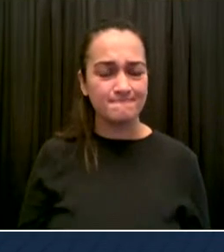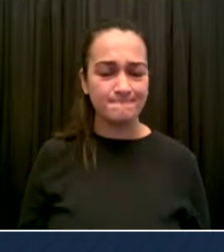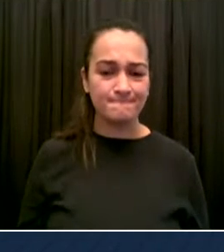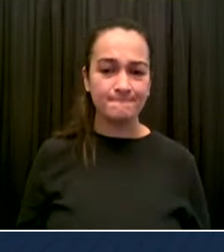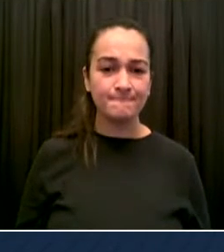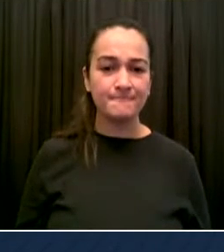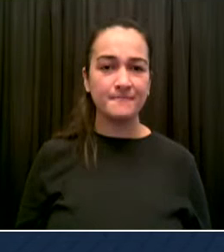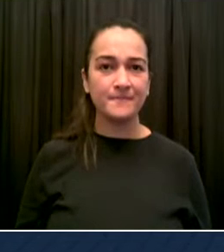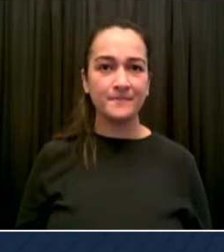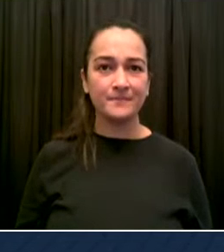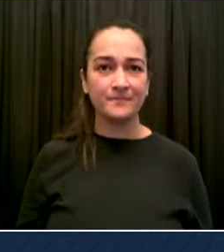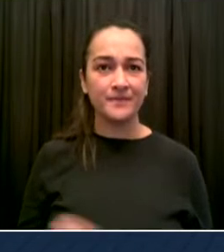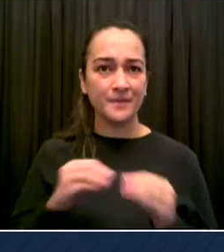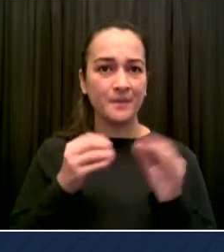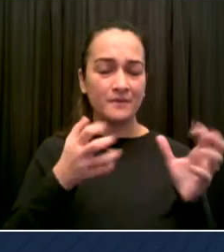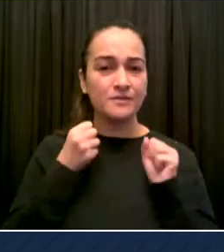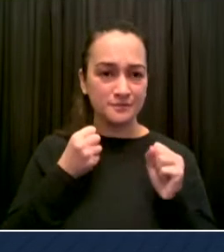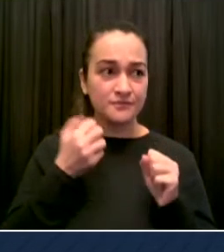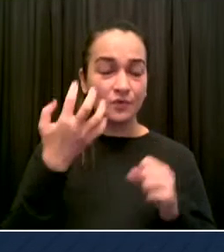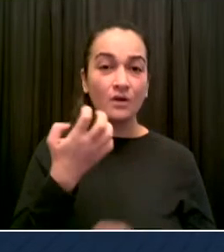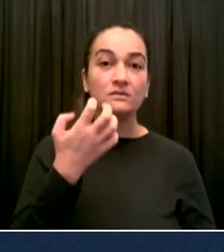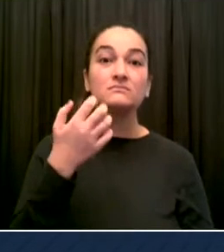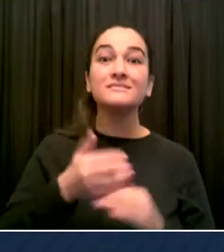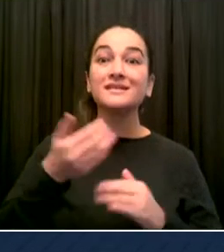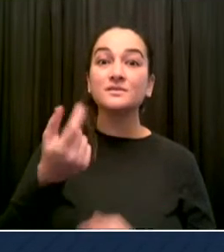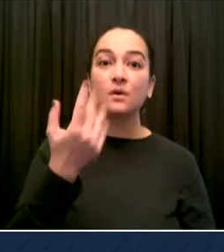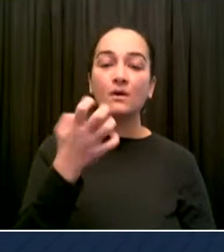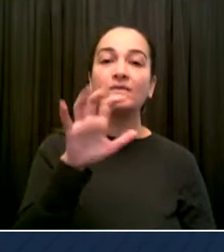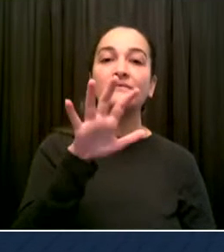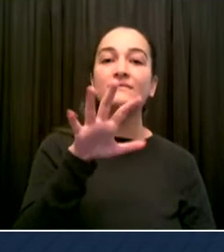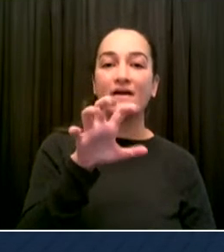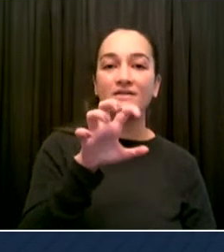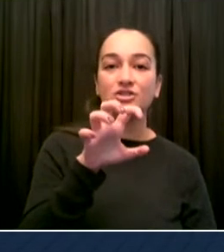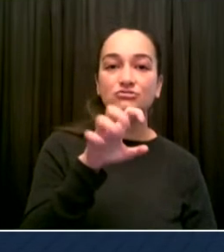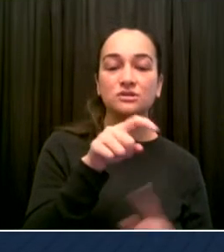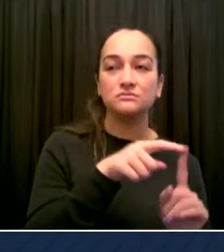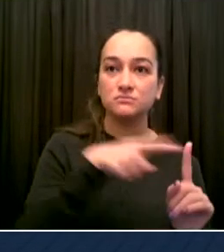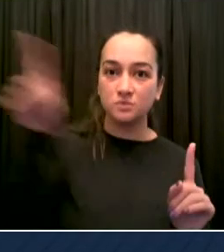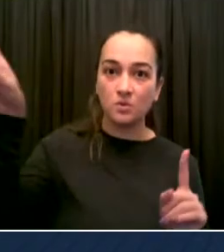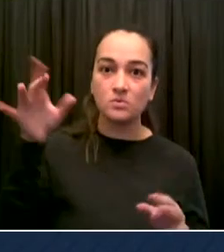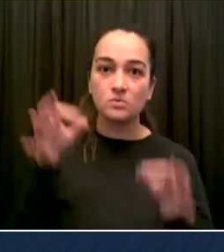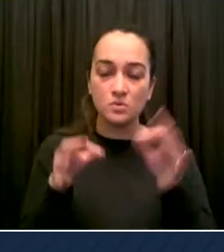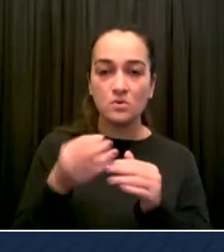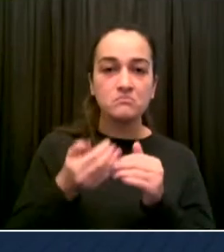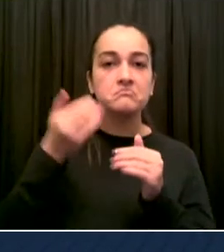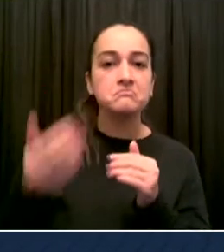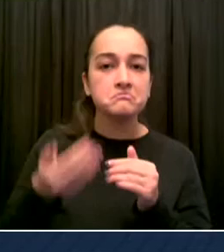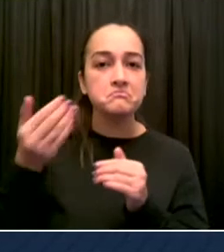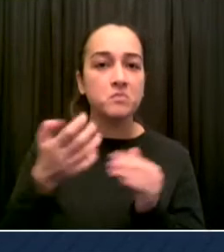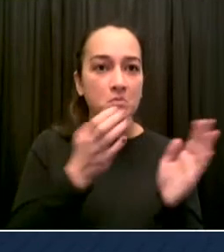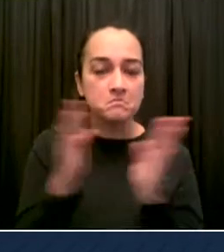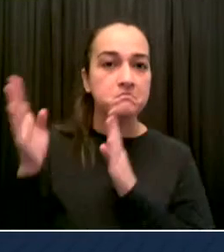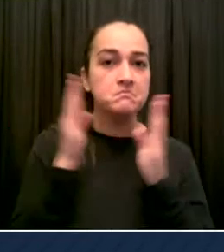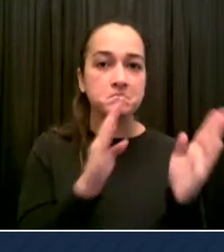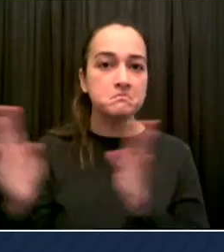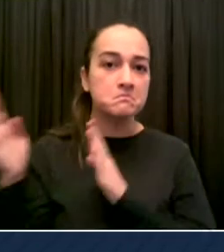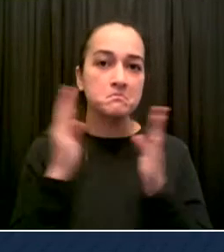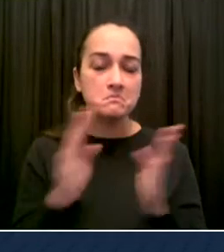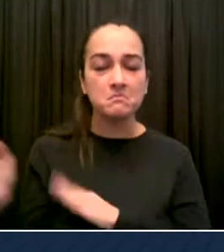JUDGES AND SUPPORT JUDGES IN USING SUPERVISED RELEASE FOR